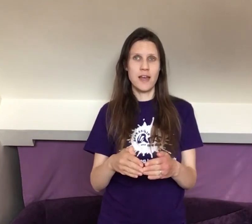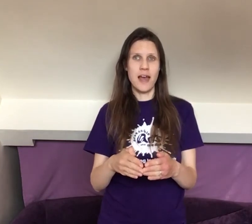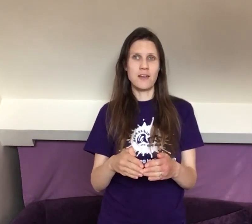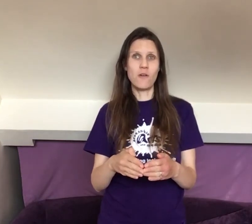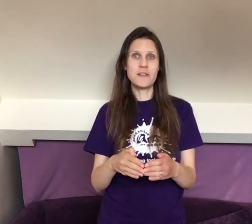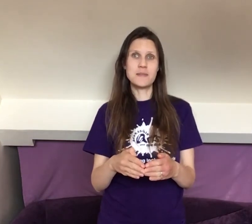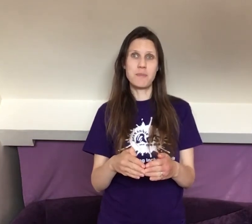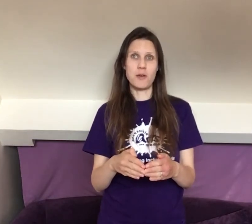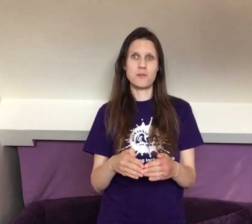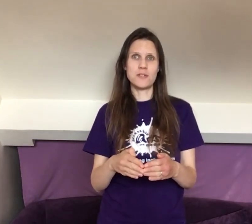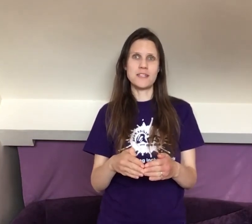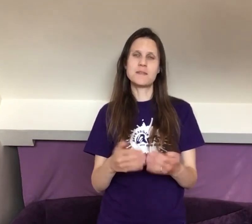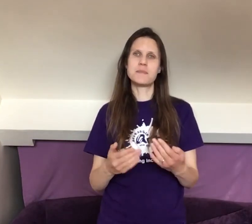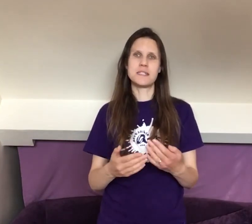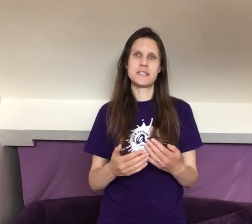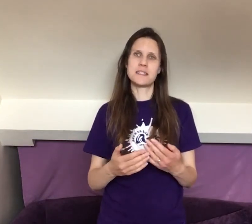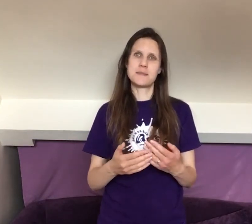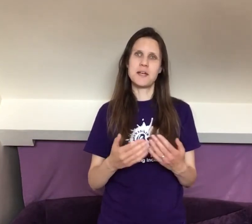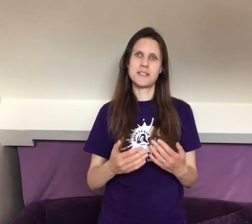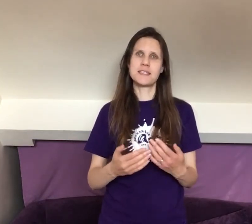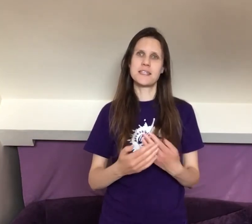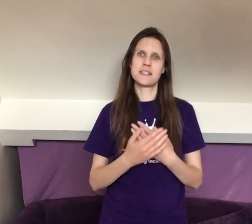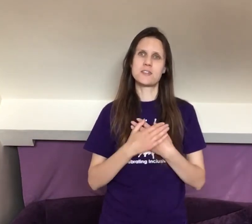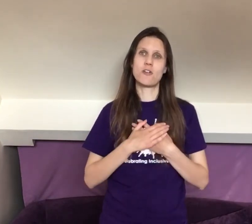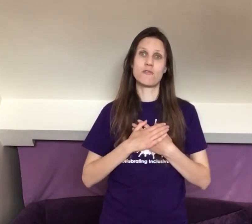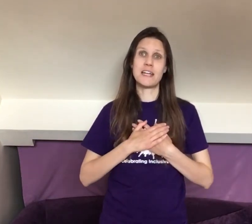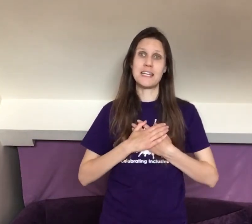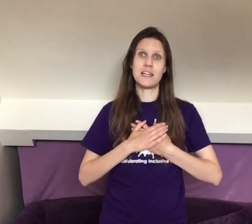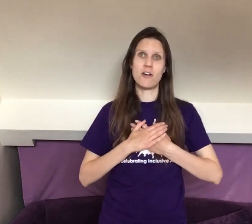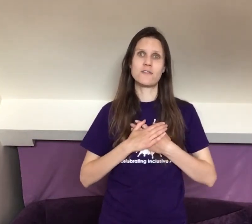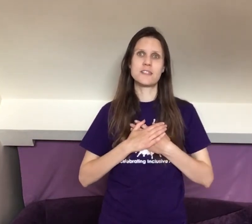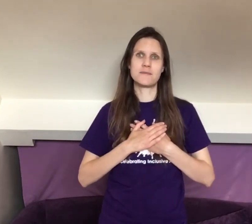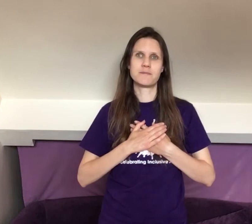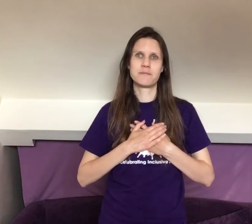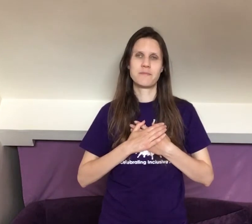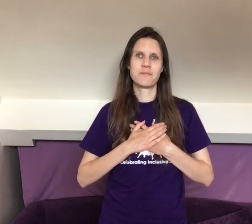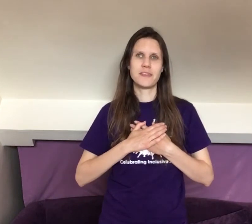And on this boat is somebody that this person singing the song really loves